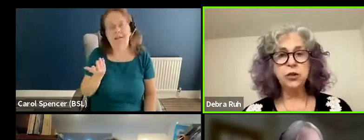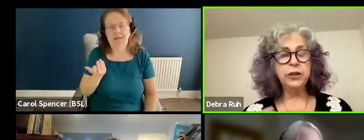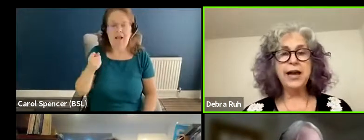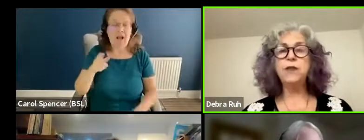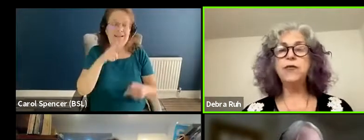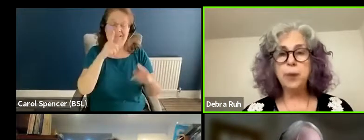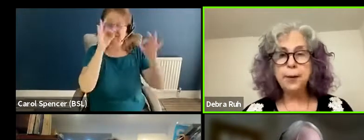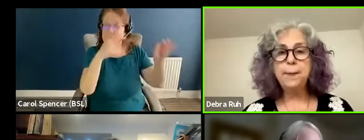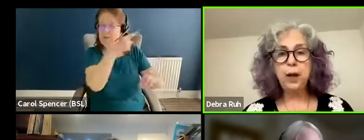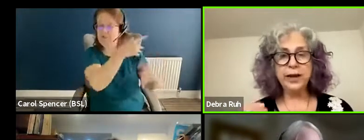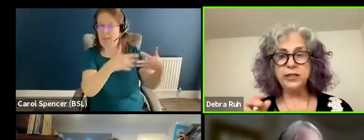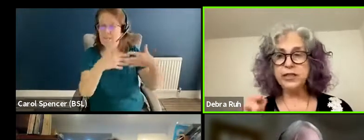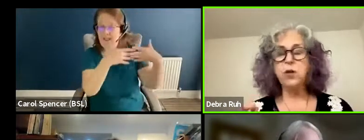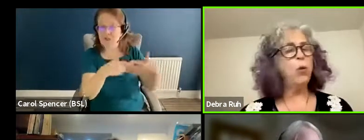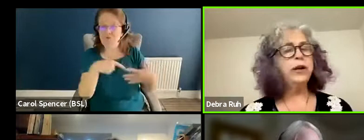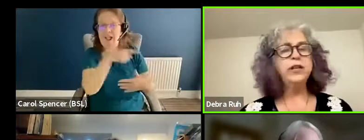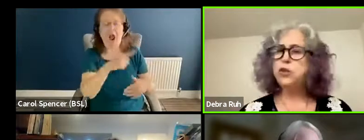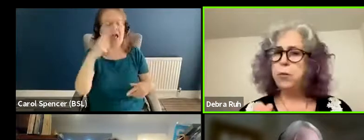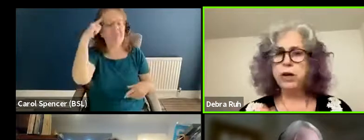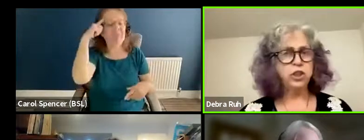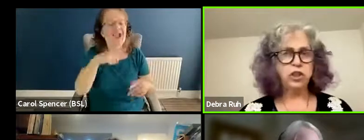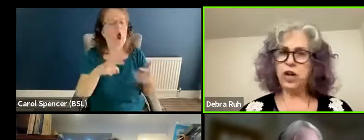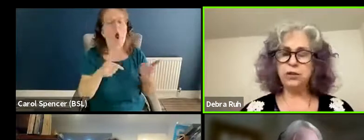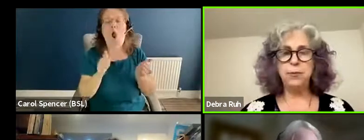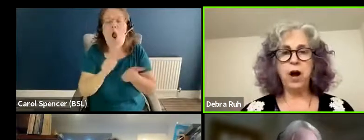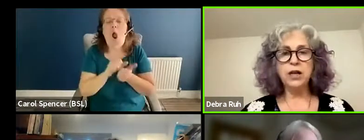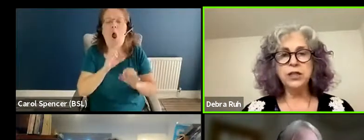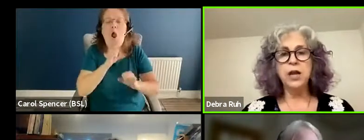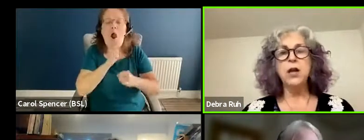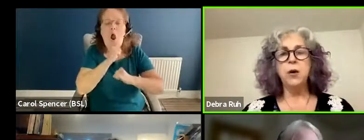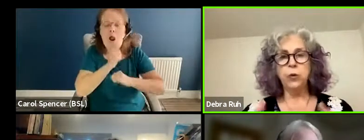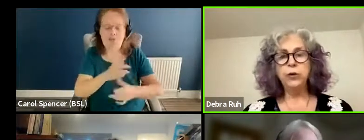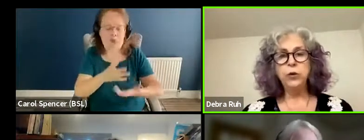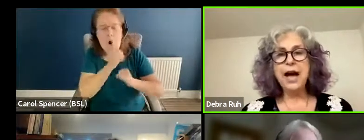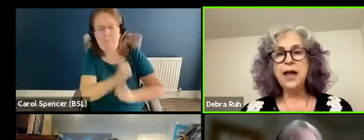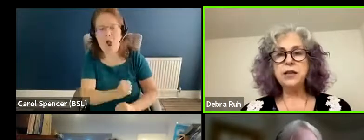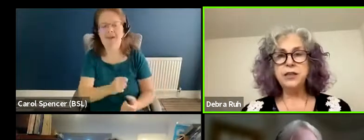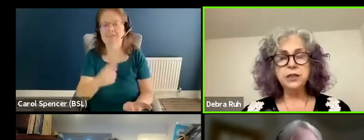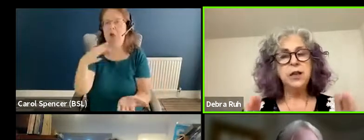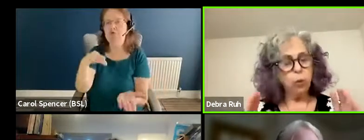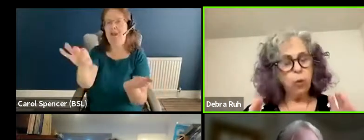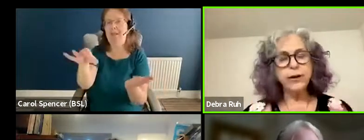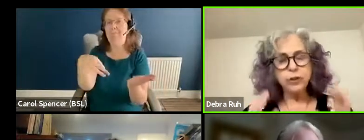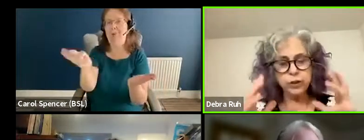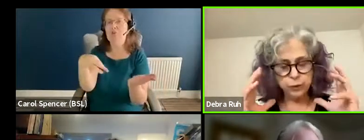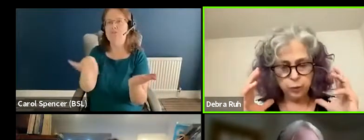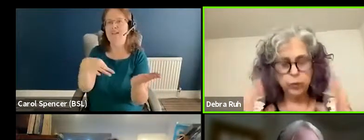looking at it from a compliance, wanting so much to check the box when the reality is one or two,